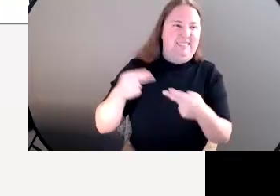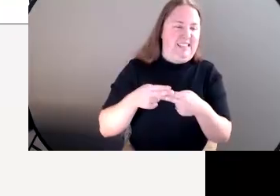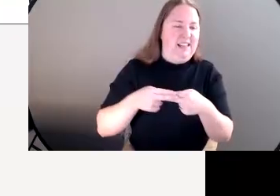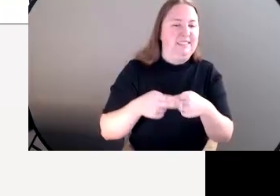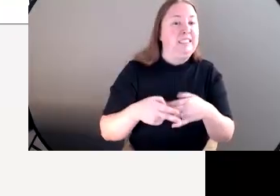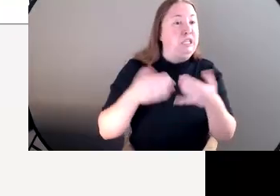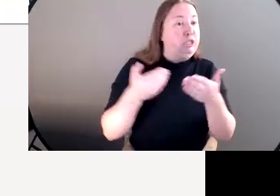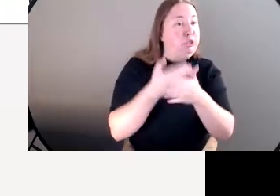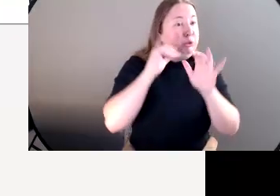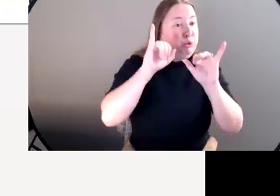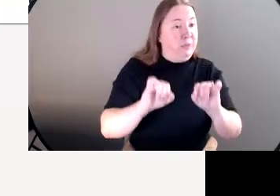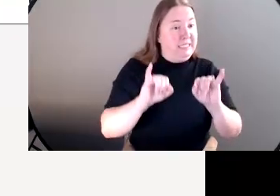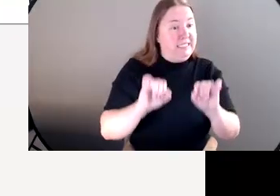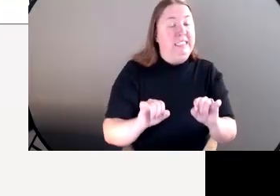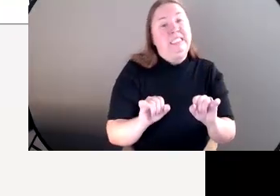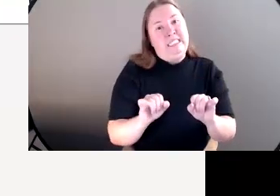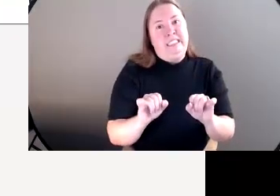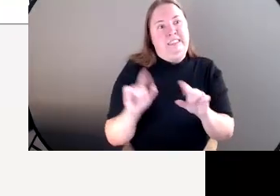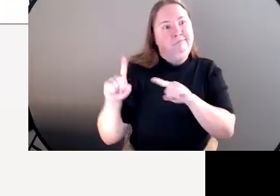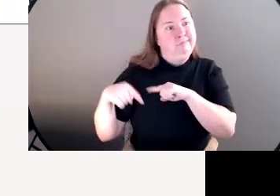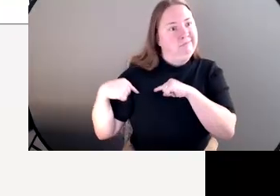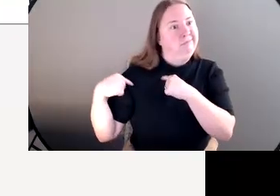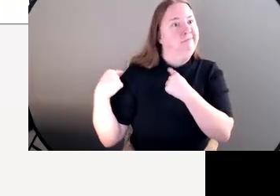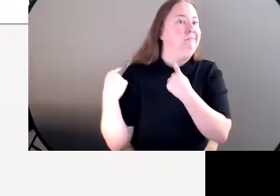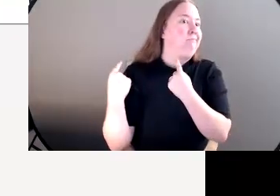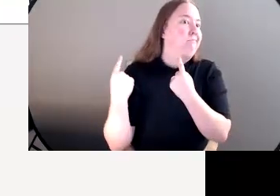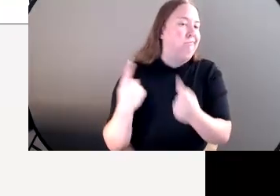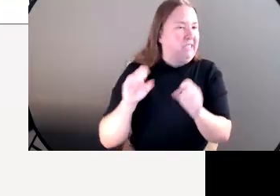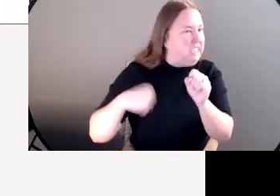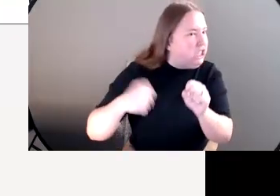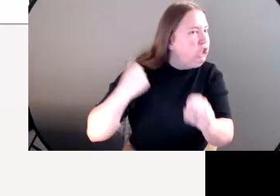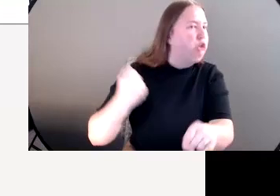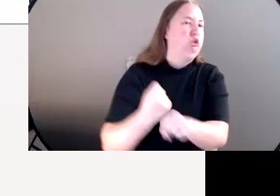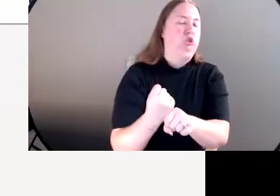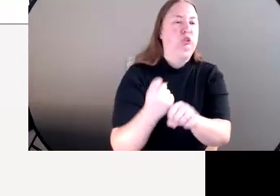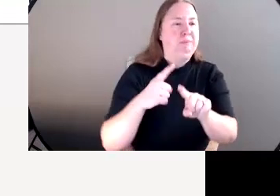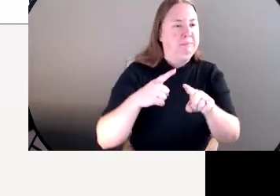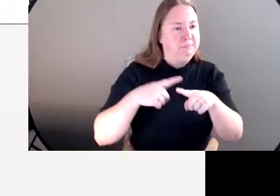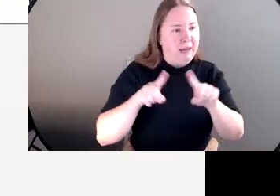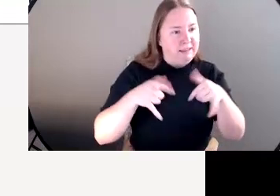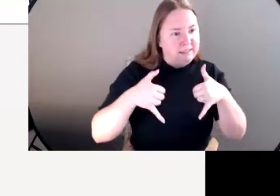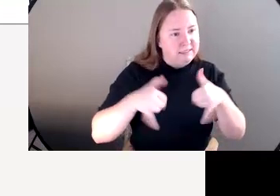new quizzes has been around for a long time. Years. And it's still not